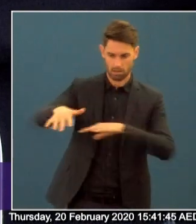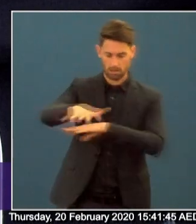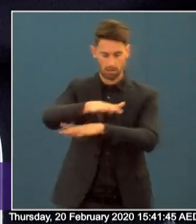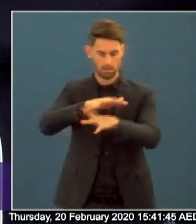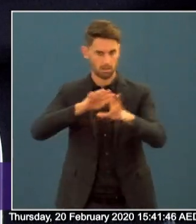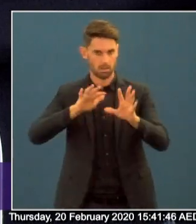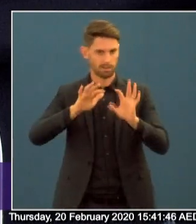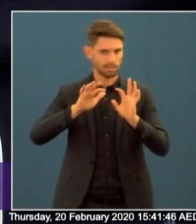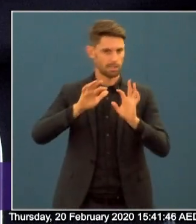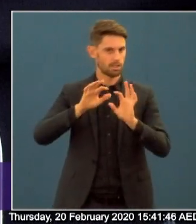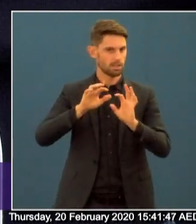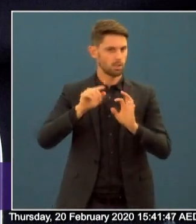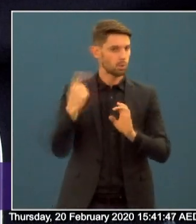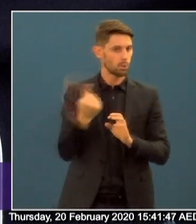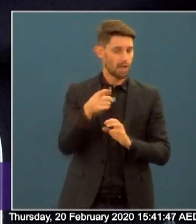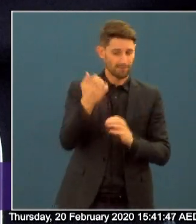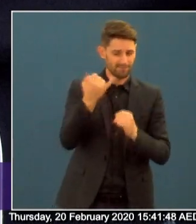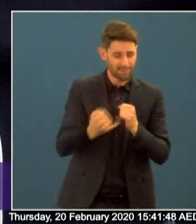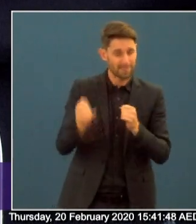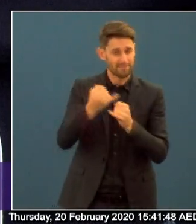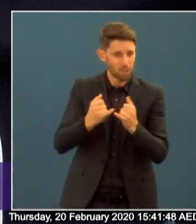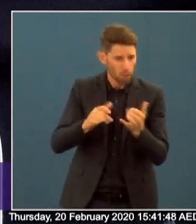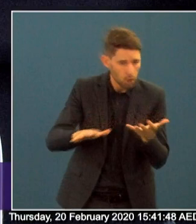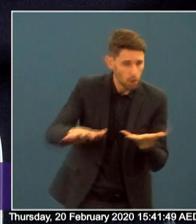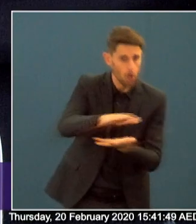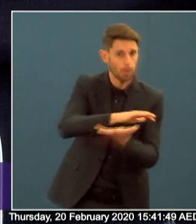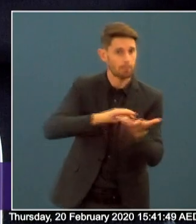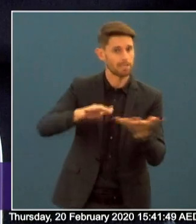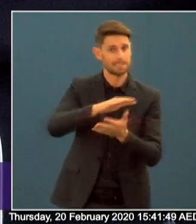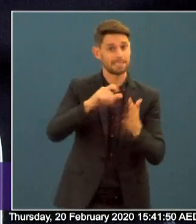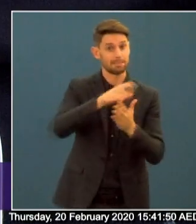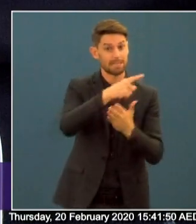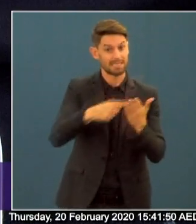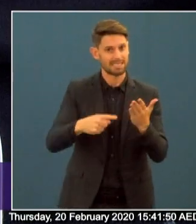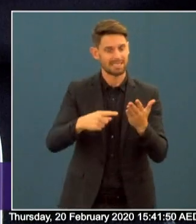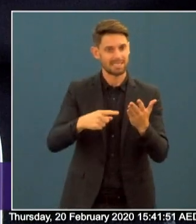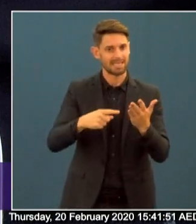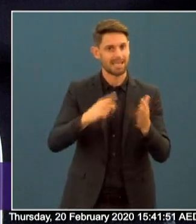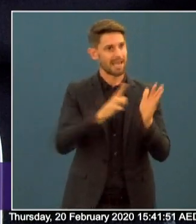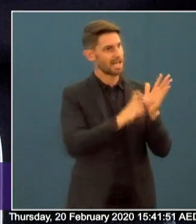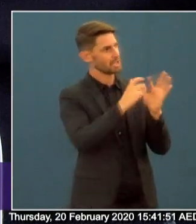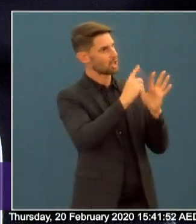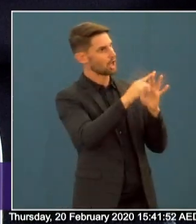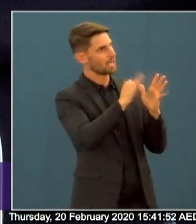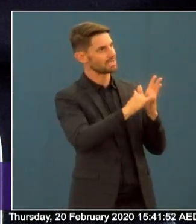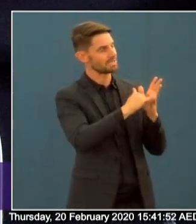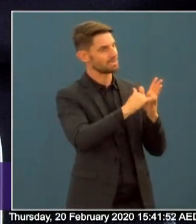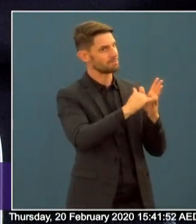for the needs of people with complex, chronic disability. My experience in the past was that